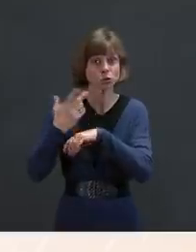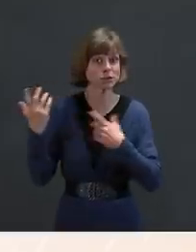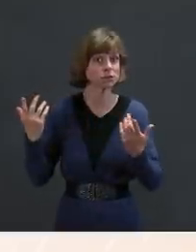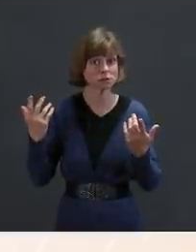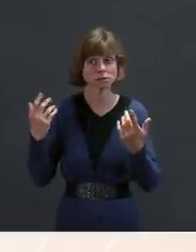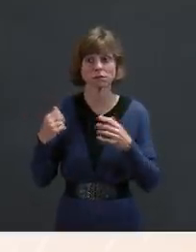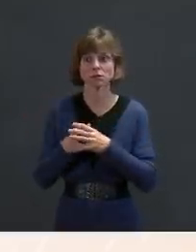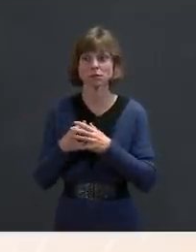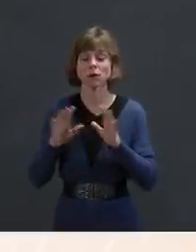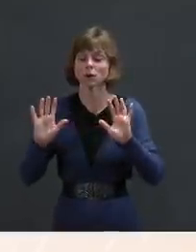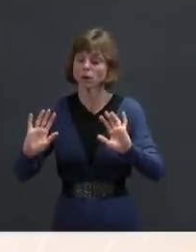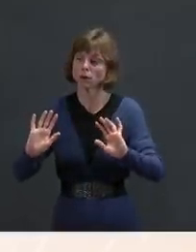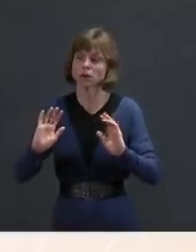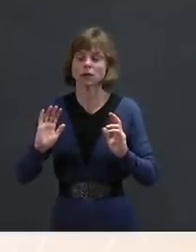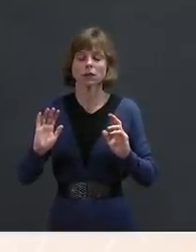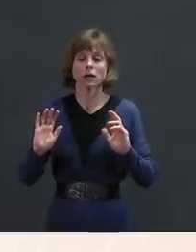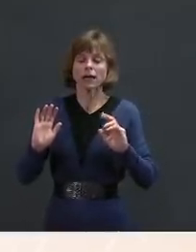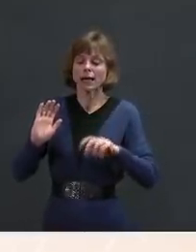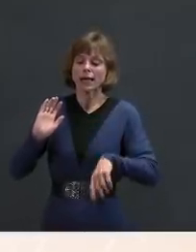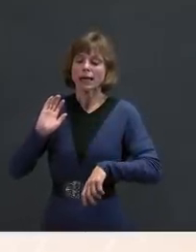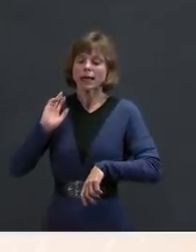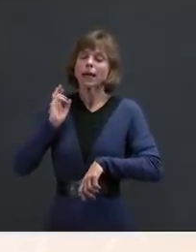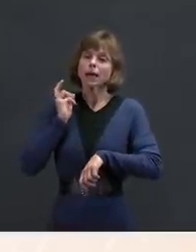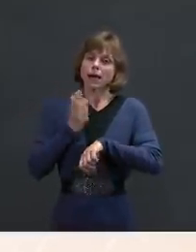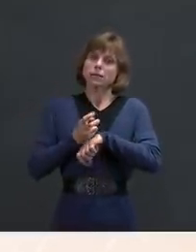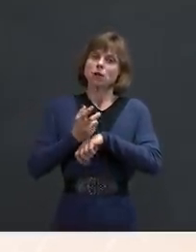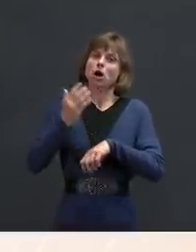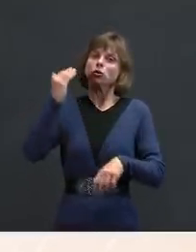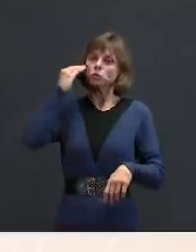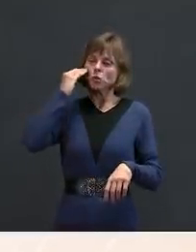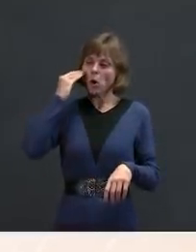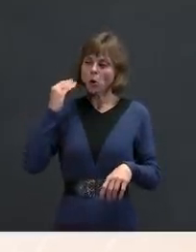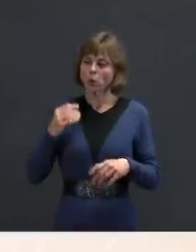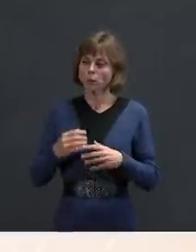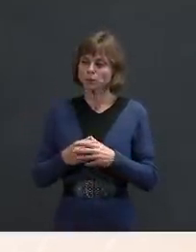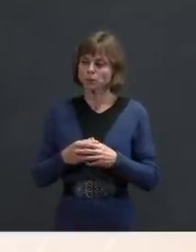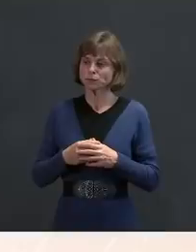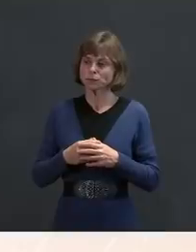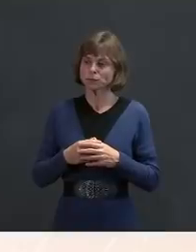Secretary Mayorkas: It's very difficult to know those whom we have successfully deterred,